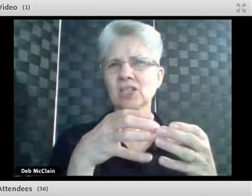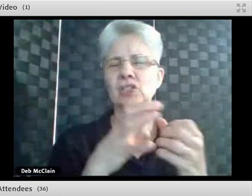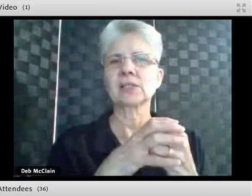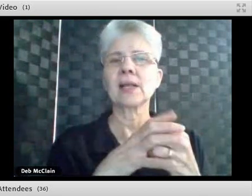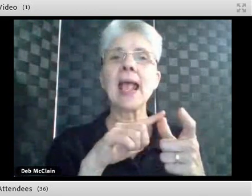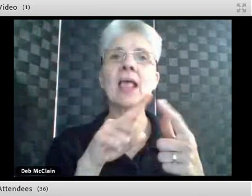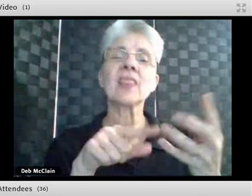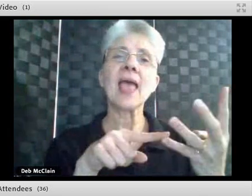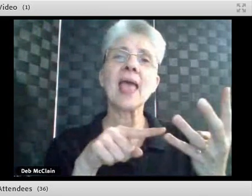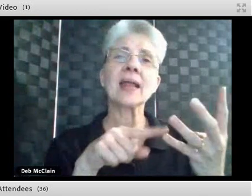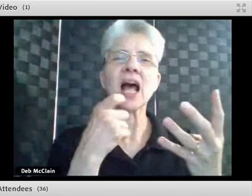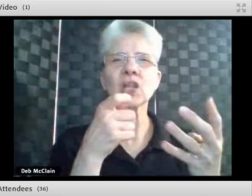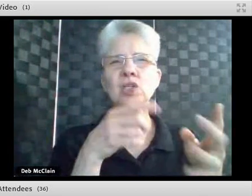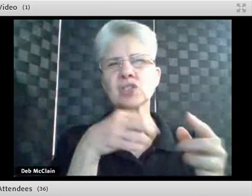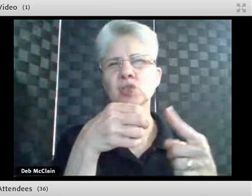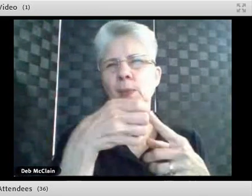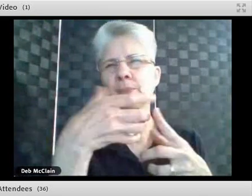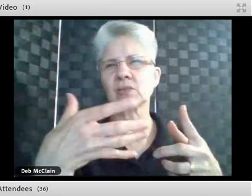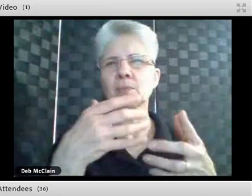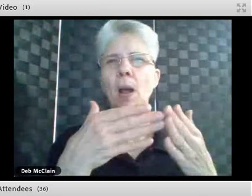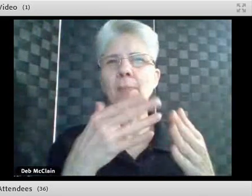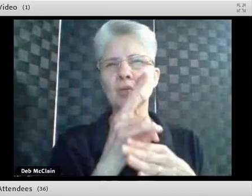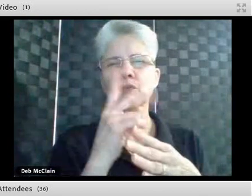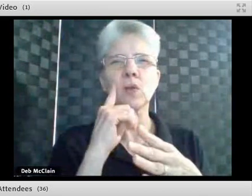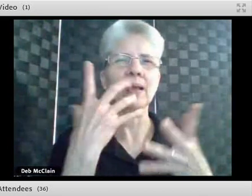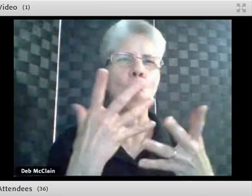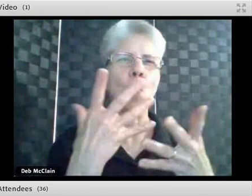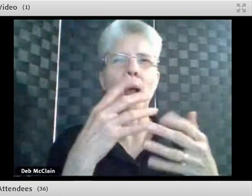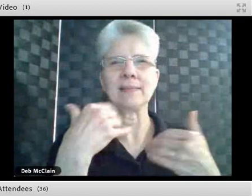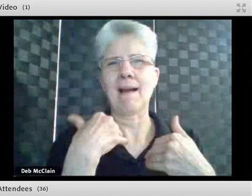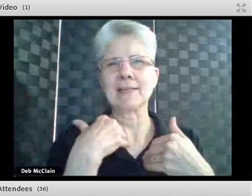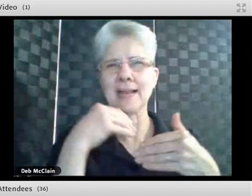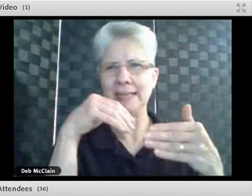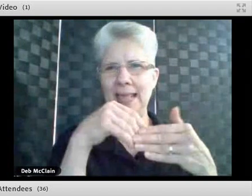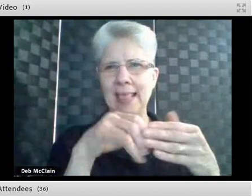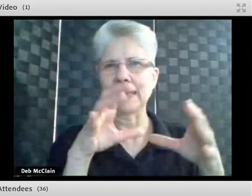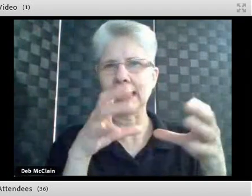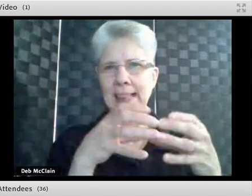And then, like, a little description is probably useful too. Like, what content is in this collection.